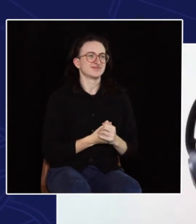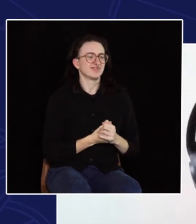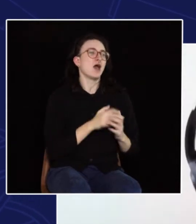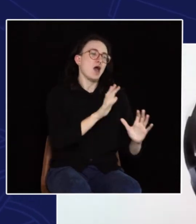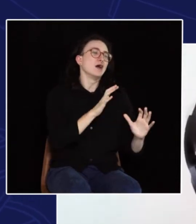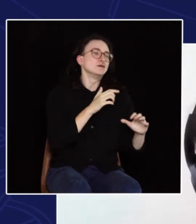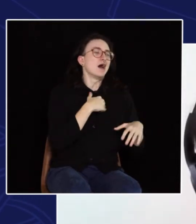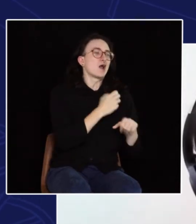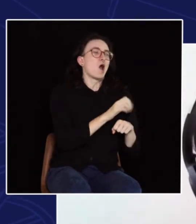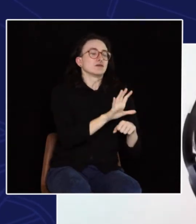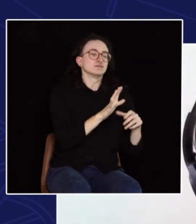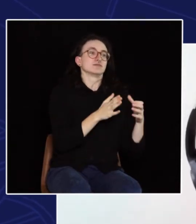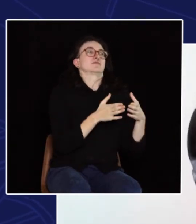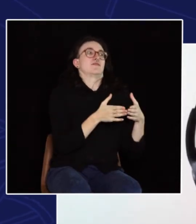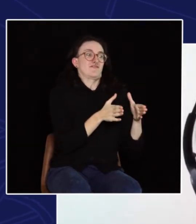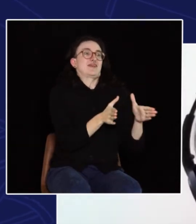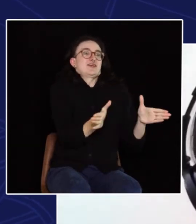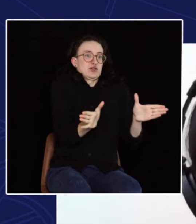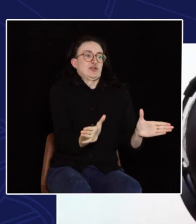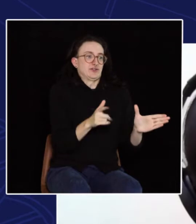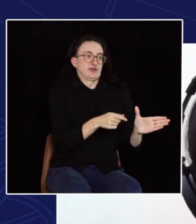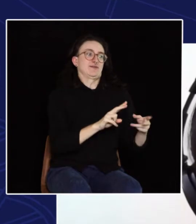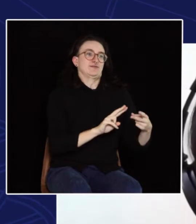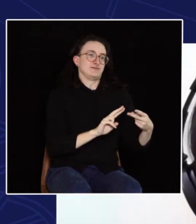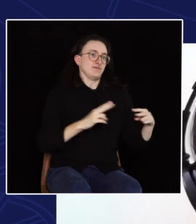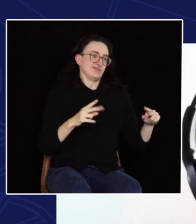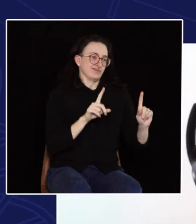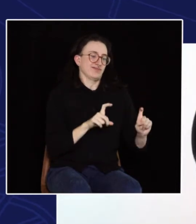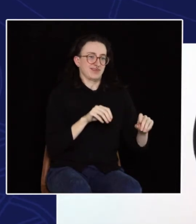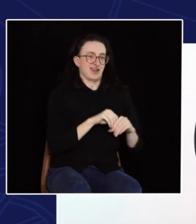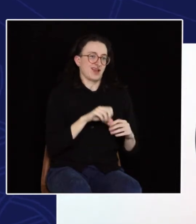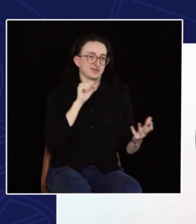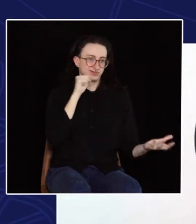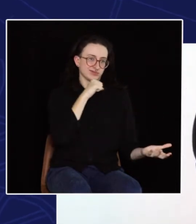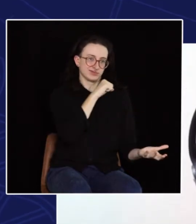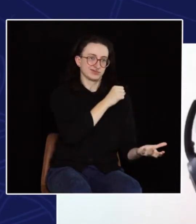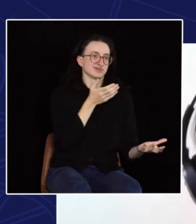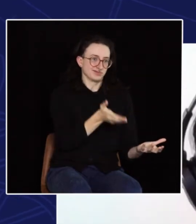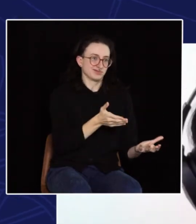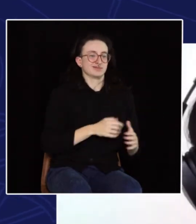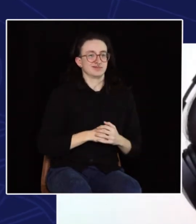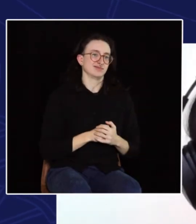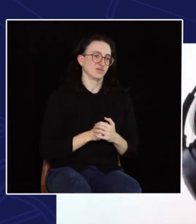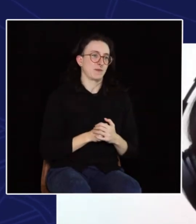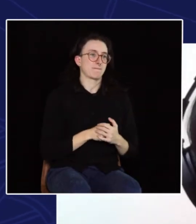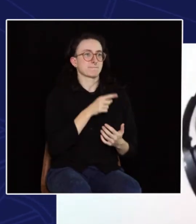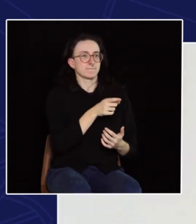very, like -- I got the very general genetic testing in Taiwan.